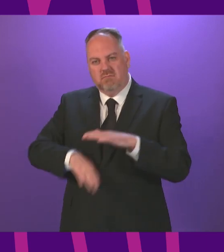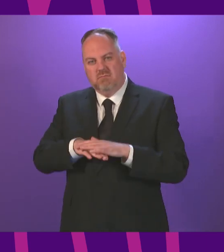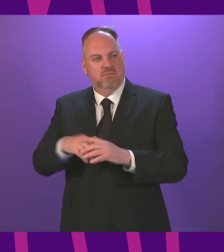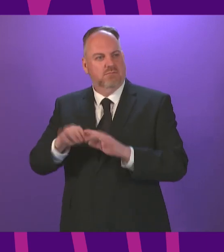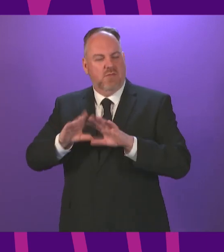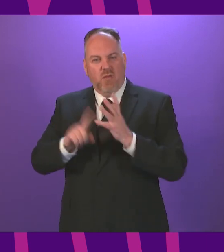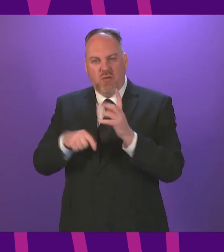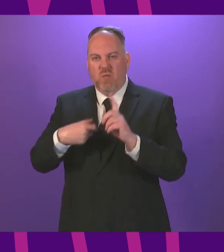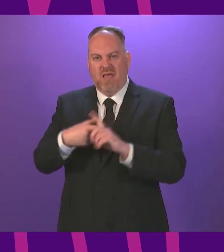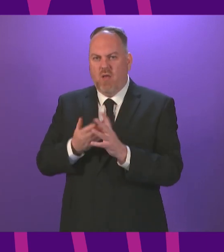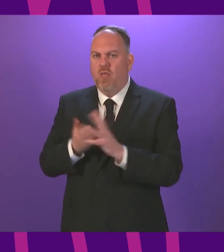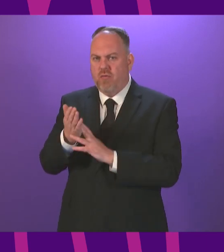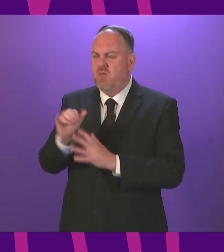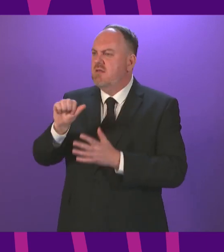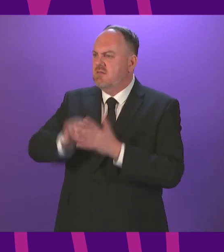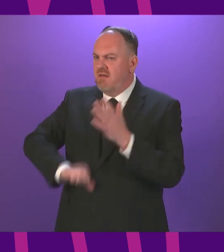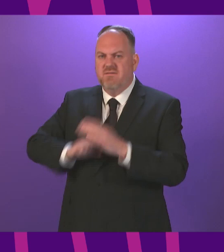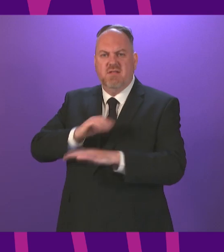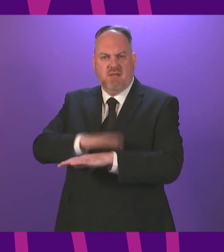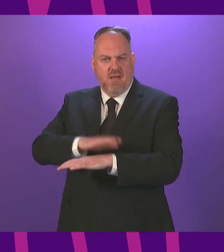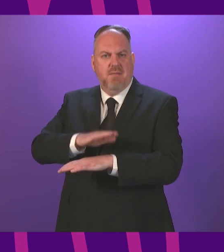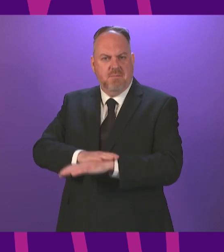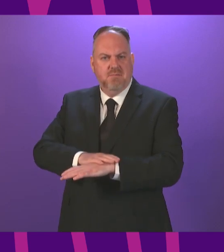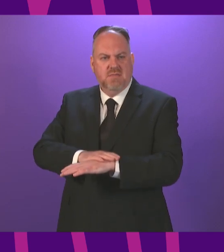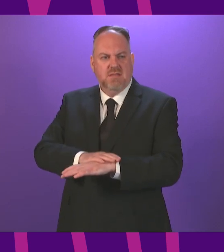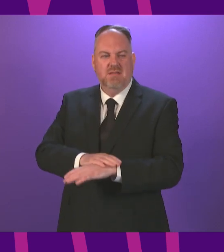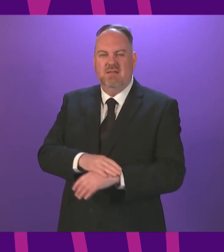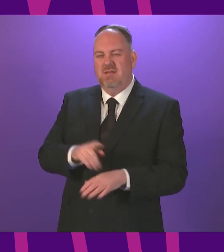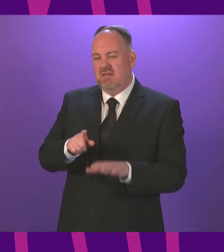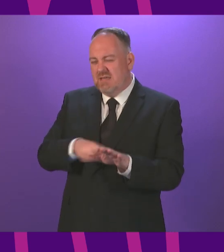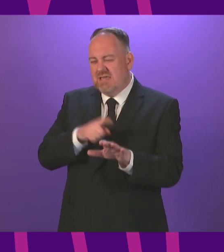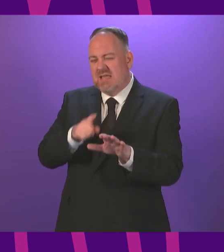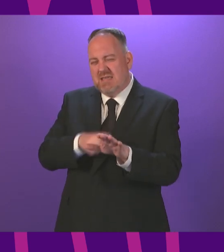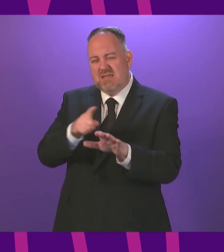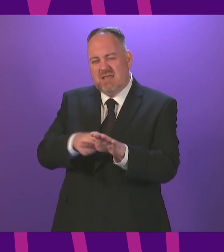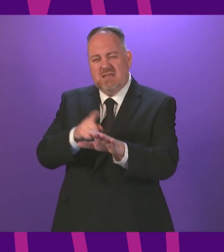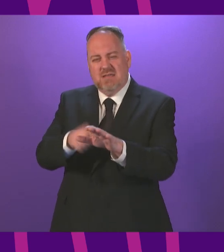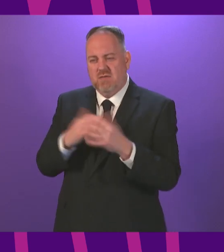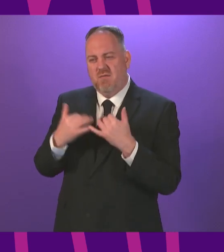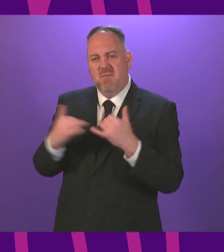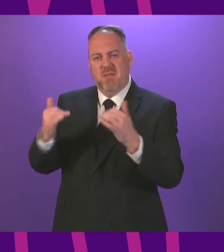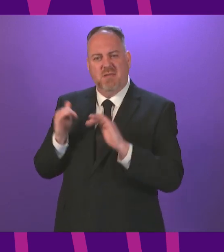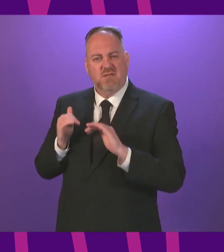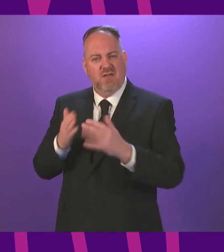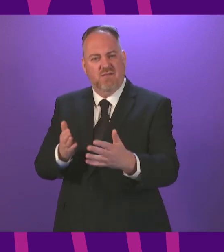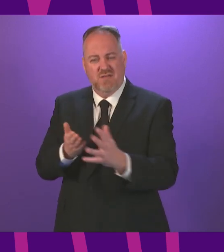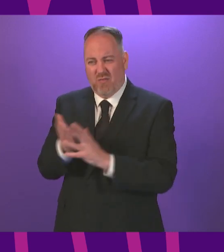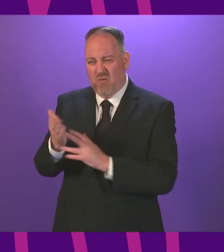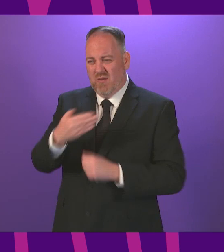a turbulent and intimidating world. His decades of public service through his 99 years with us;